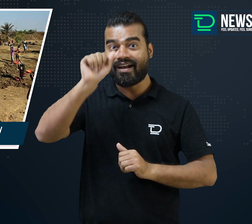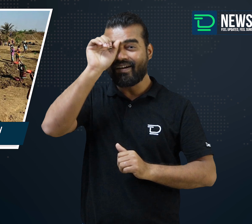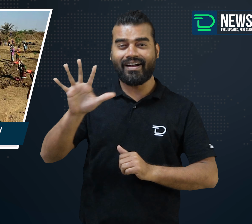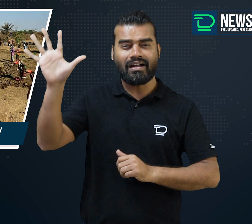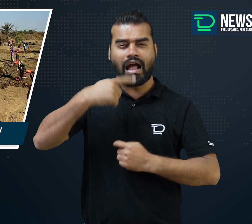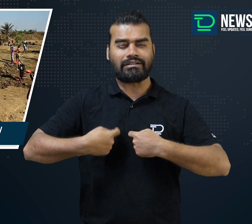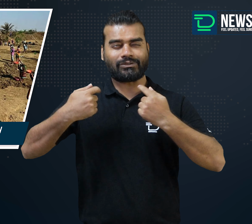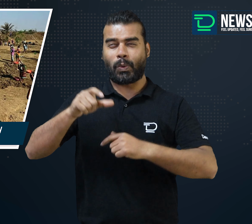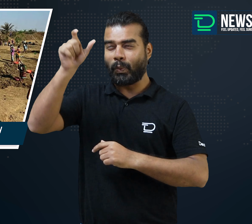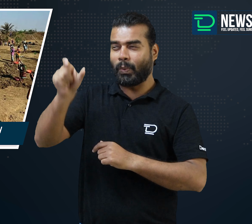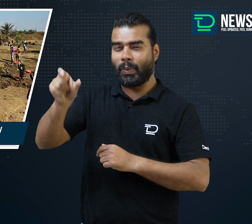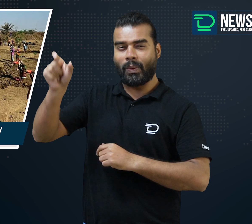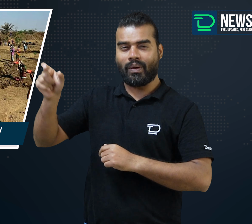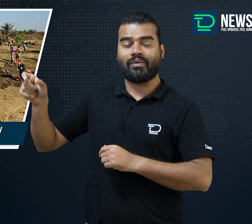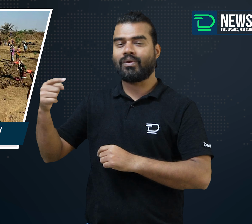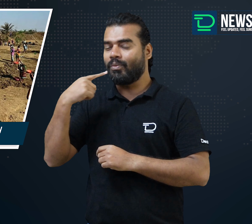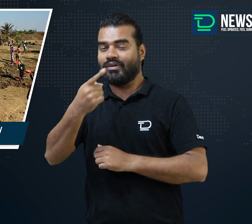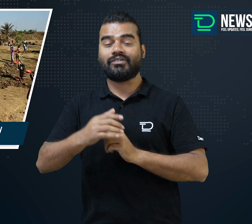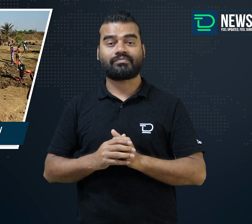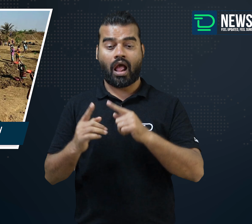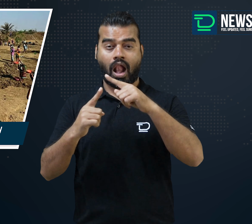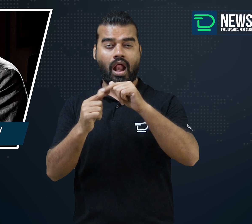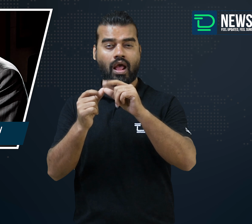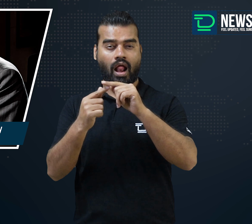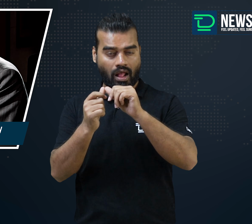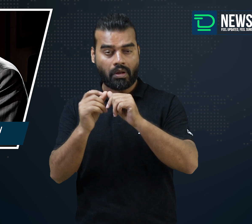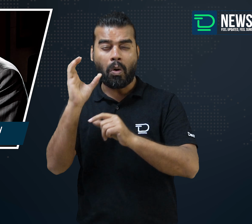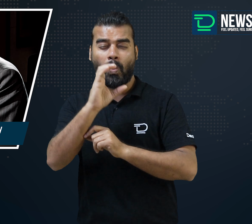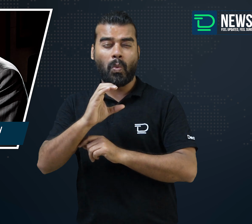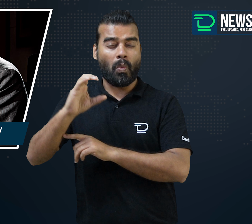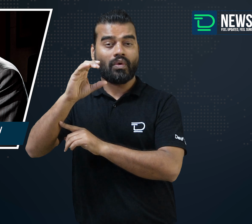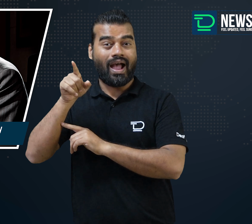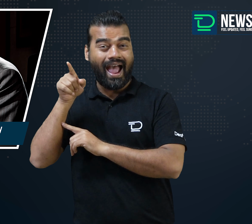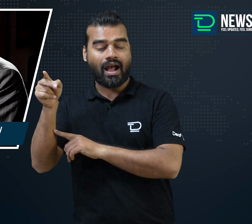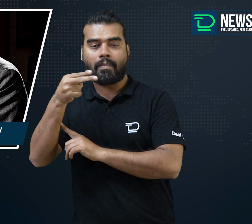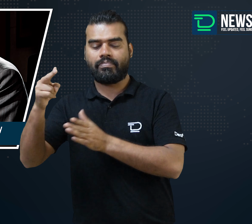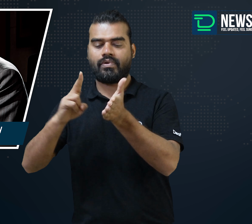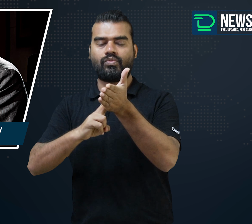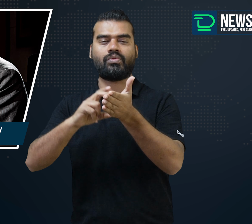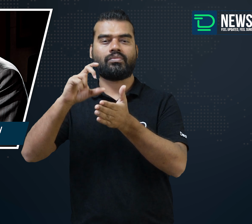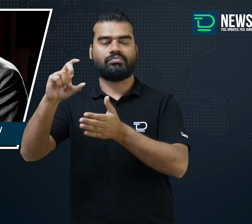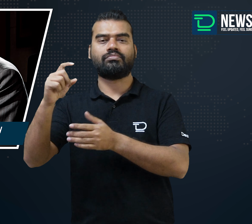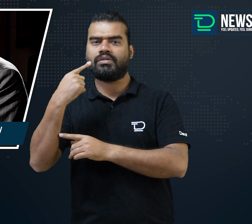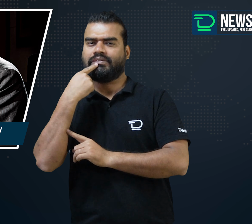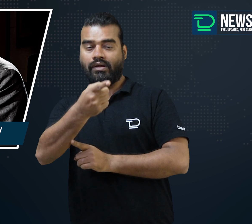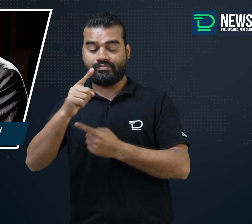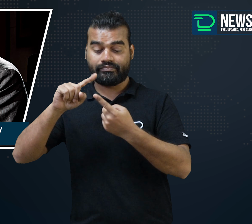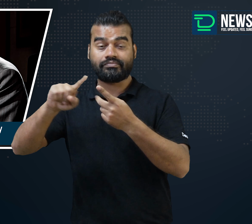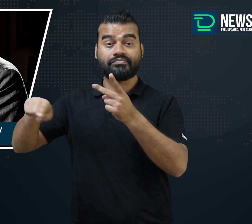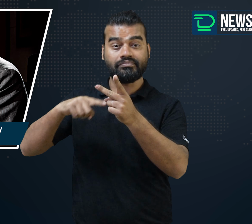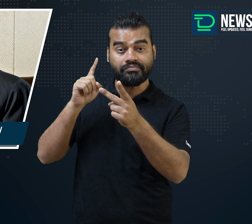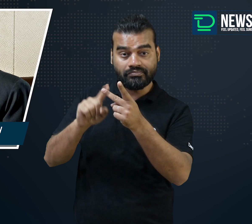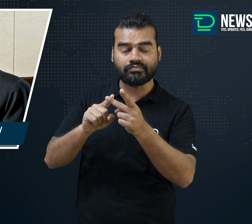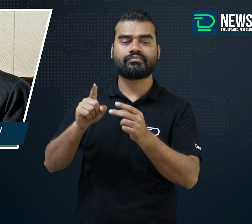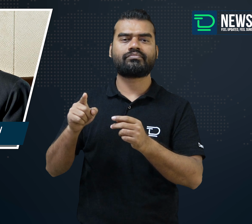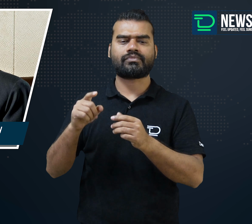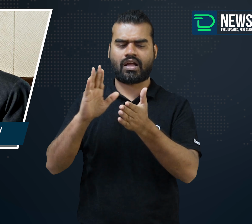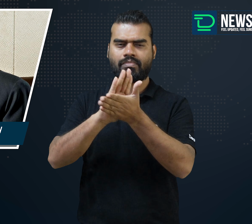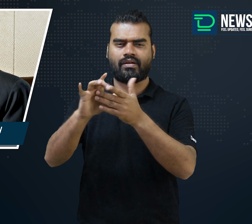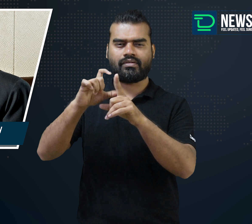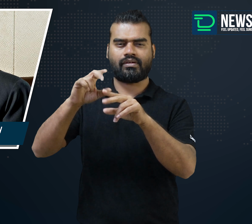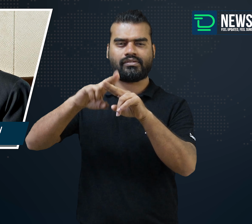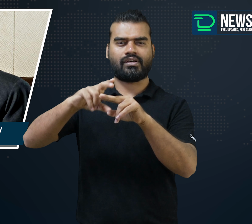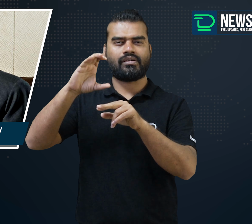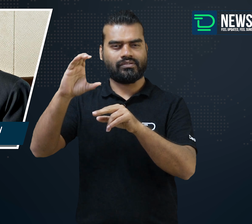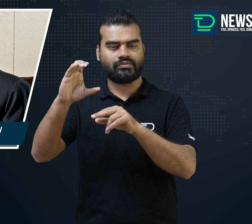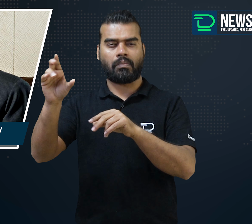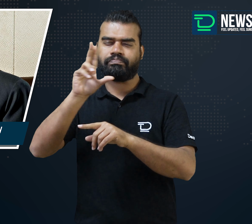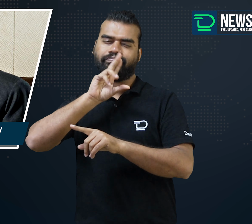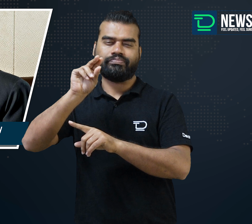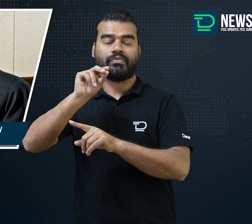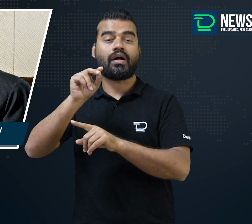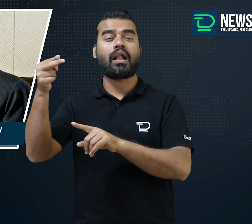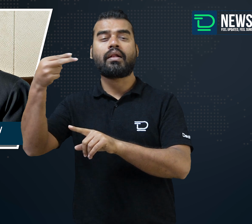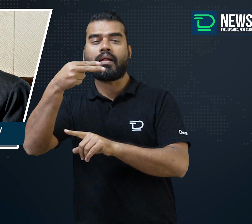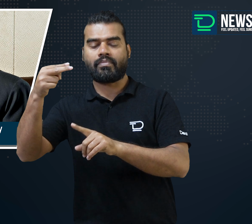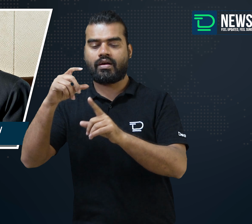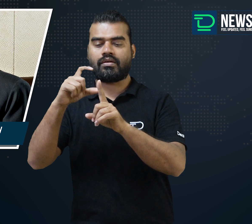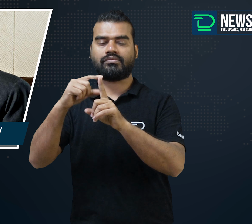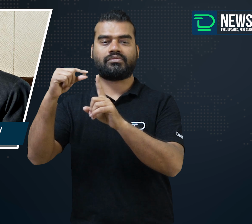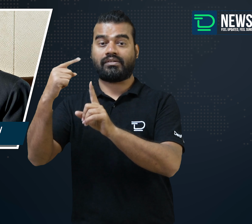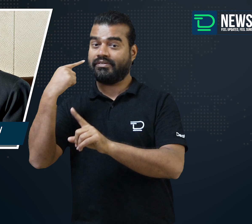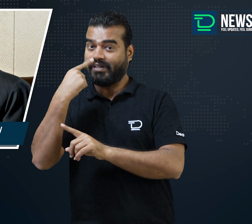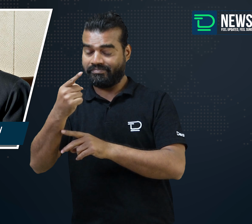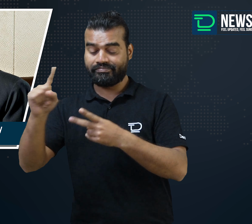TATA chairperson Natarajan Chandrasekar, HDFC spokesperson Deepak Parekh,